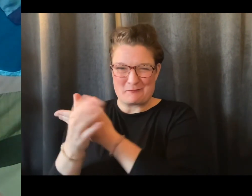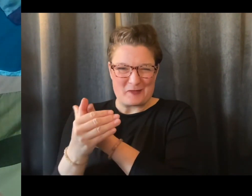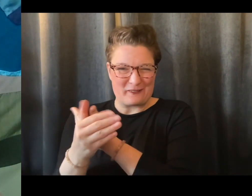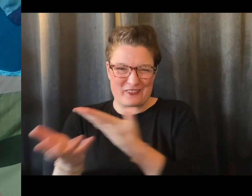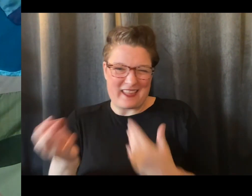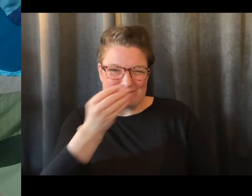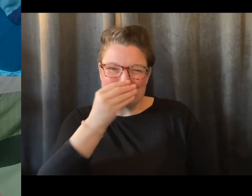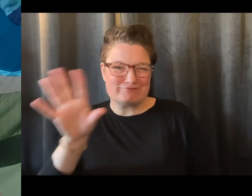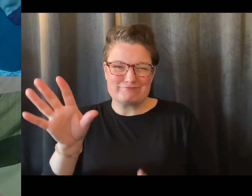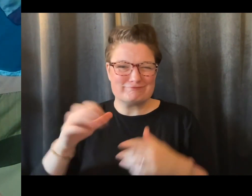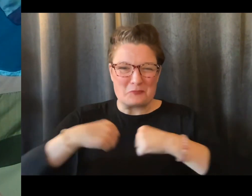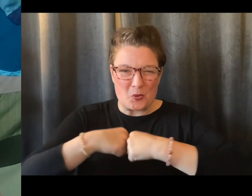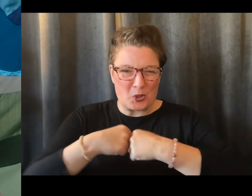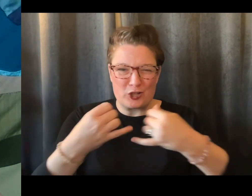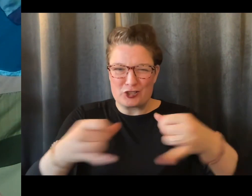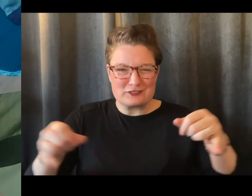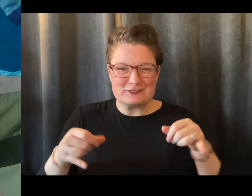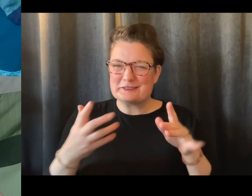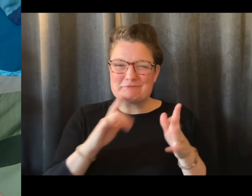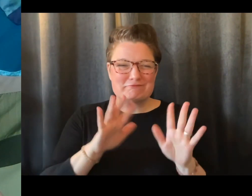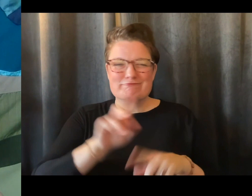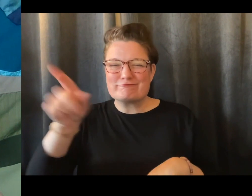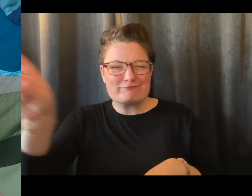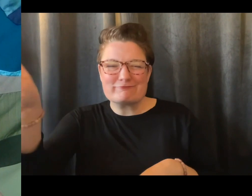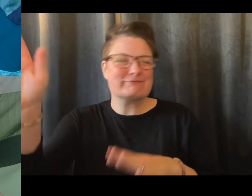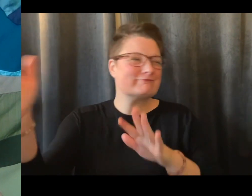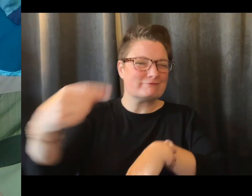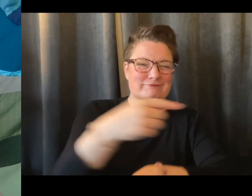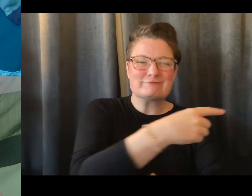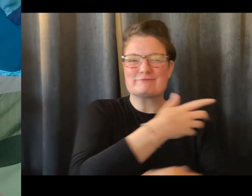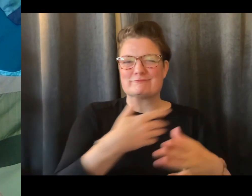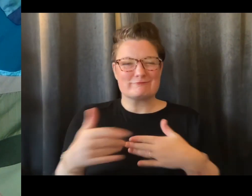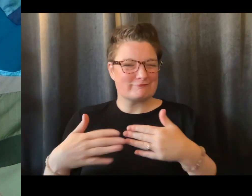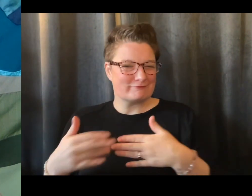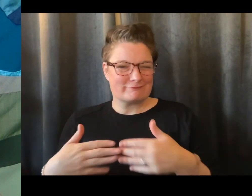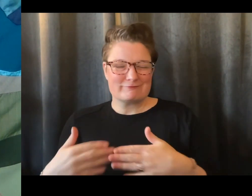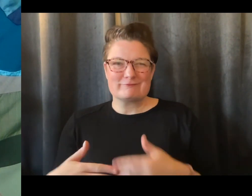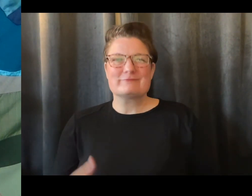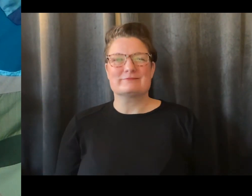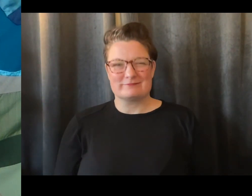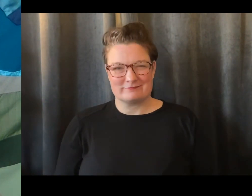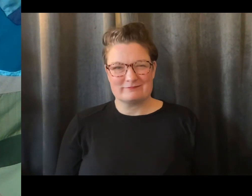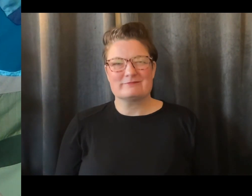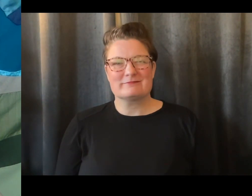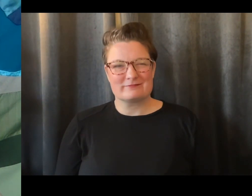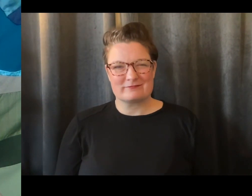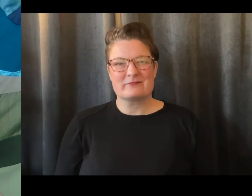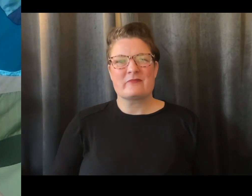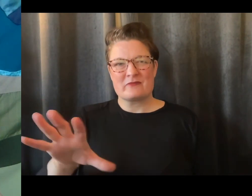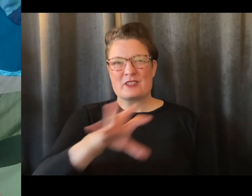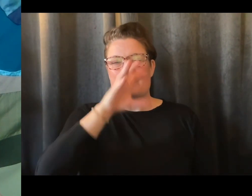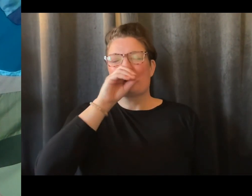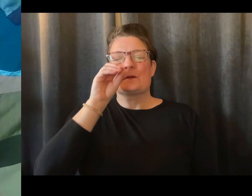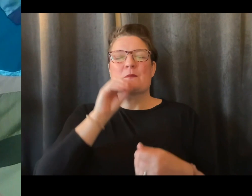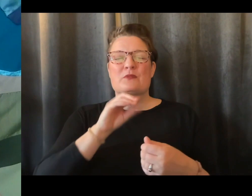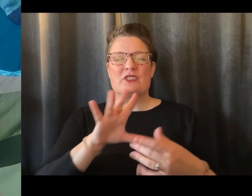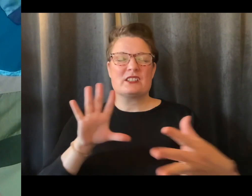Breathe into this dream of the world to come supported by Milkweed and Monarchs,